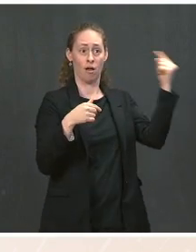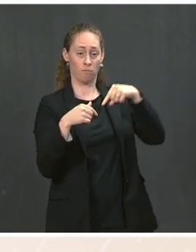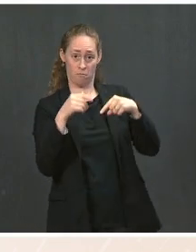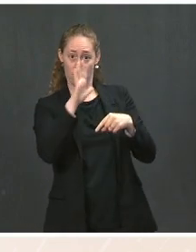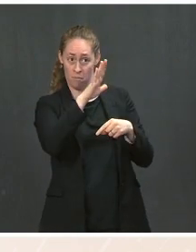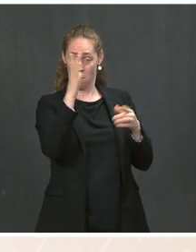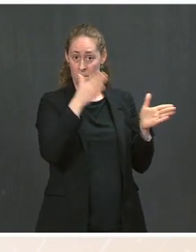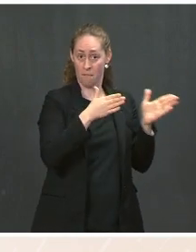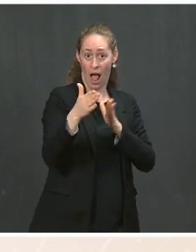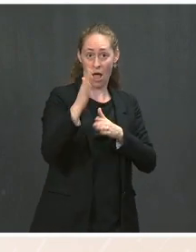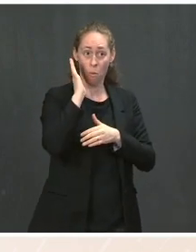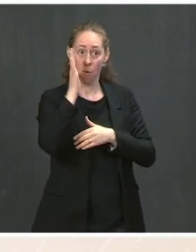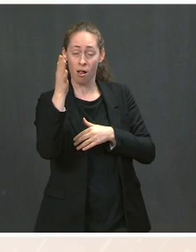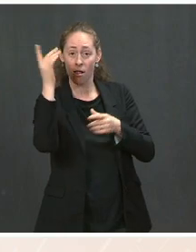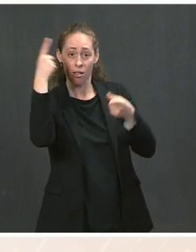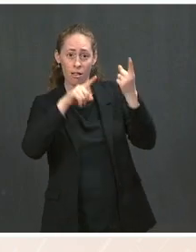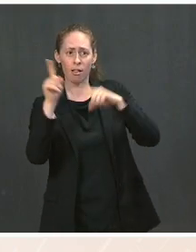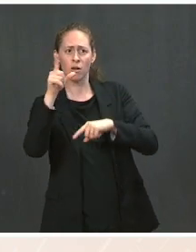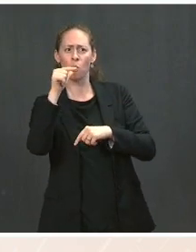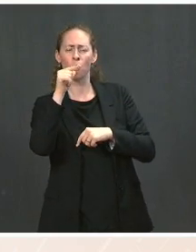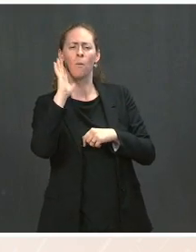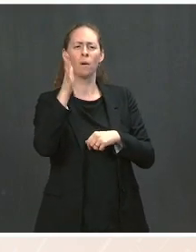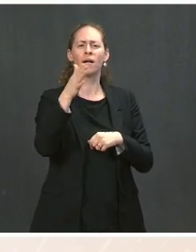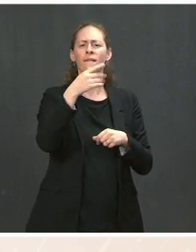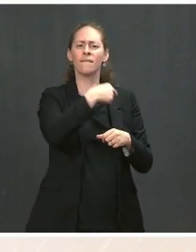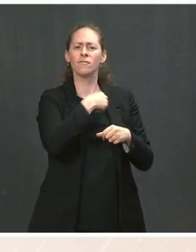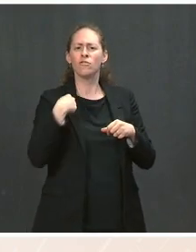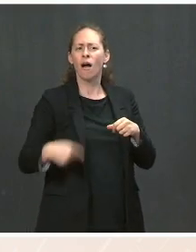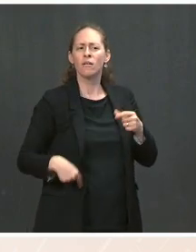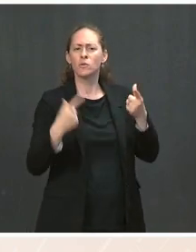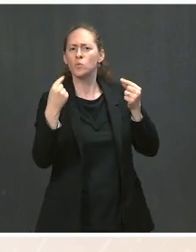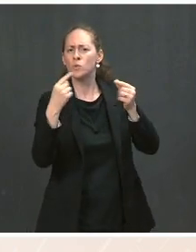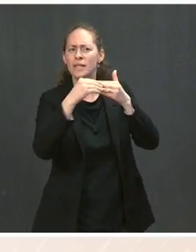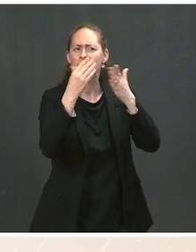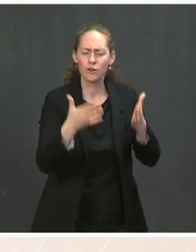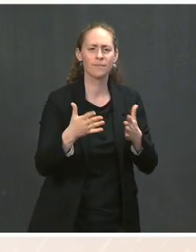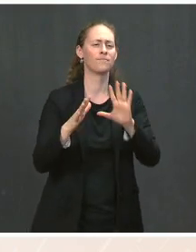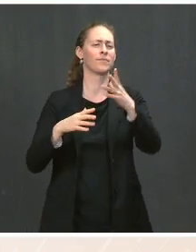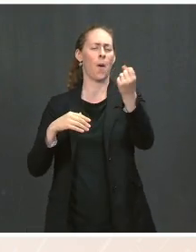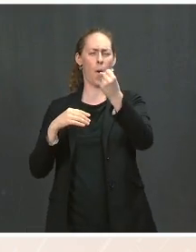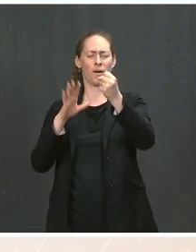Ms. Psaki: Well, I think, first, the President is looking forward to welcoming -- welcoming the Prime Minister tomorrow.